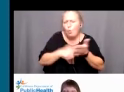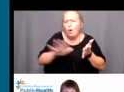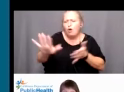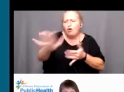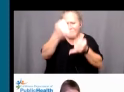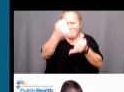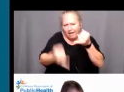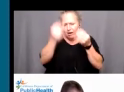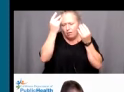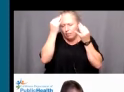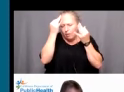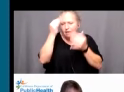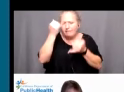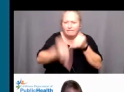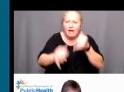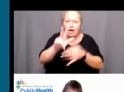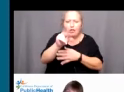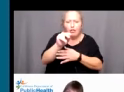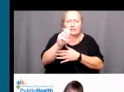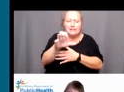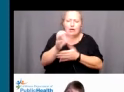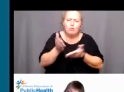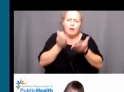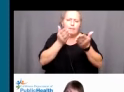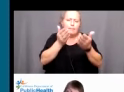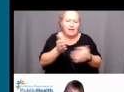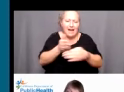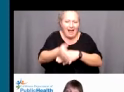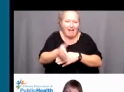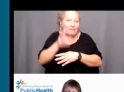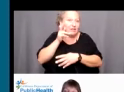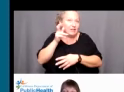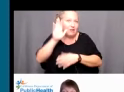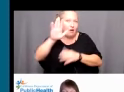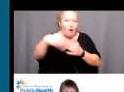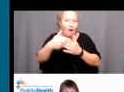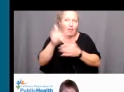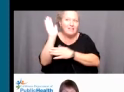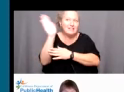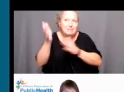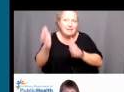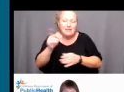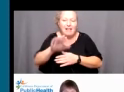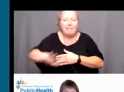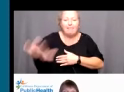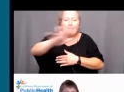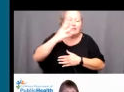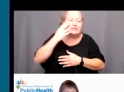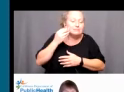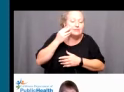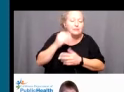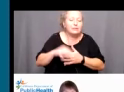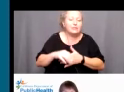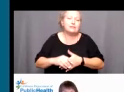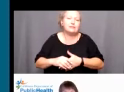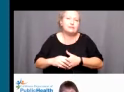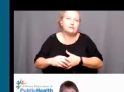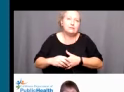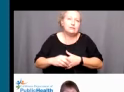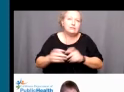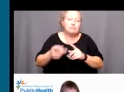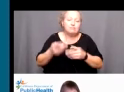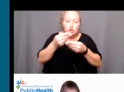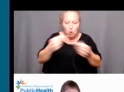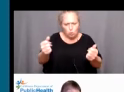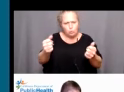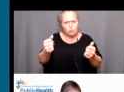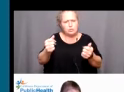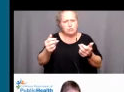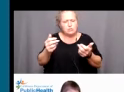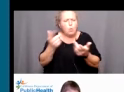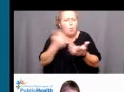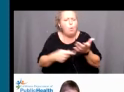and recommendations after hearing all the other speakers and their experiences from a solution space, what can and should be done?